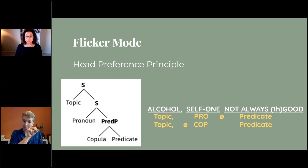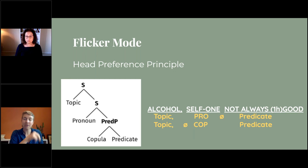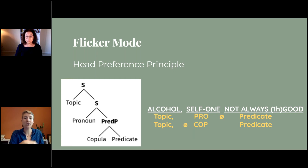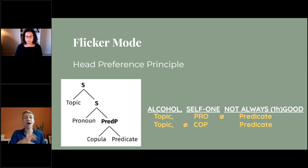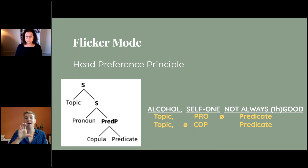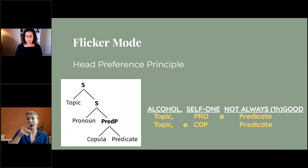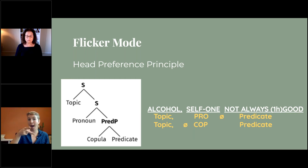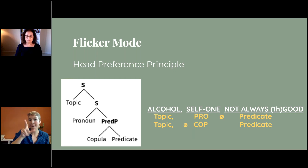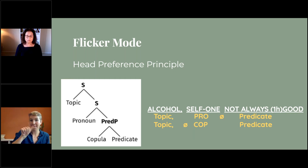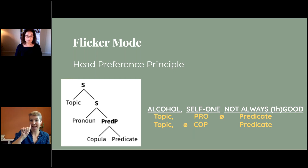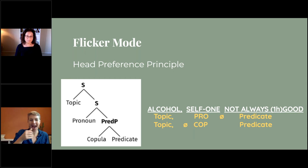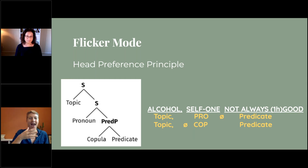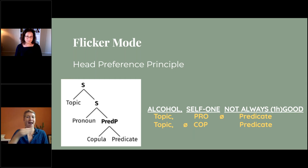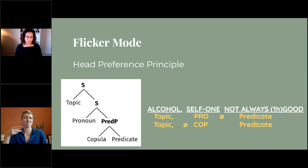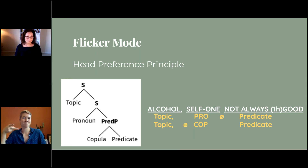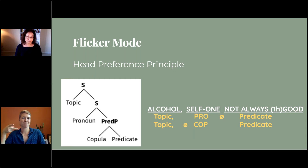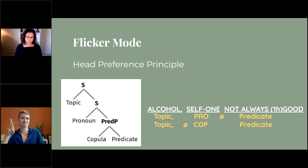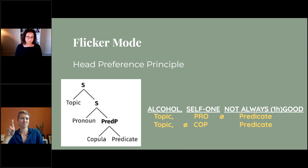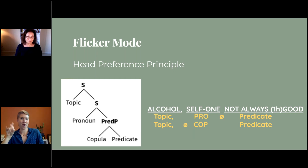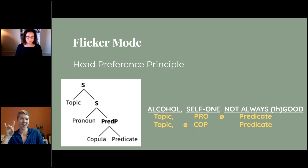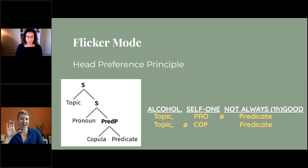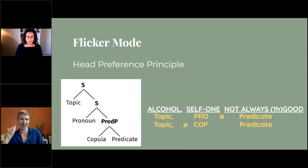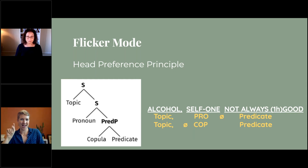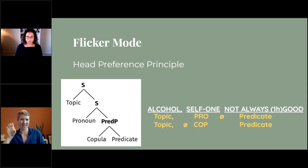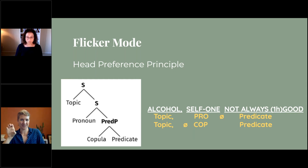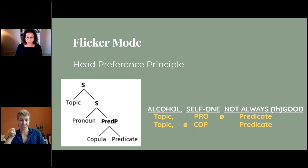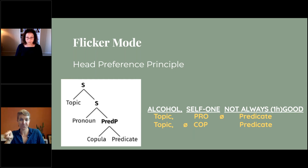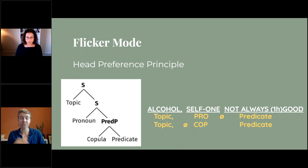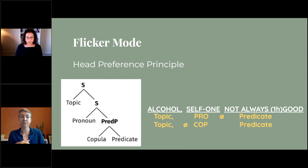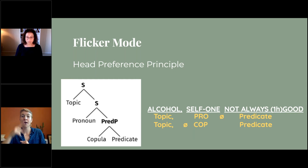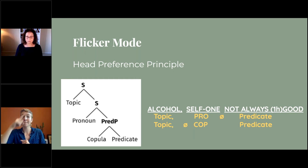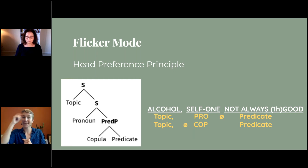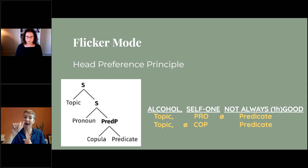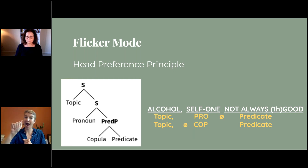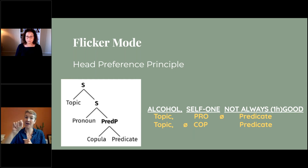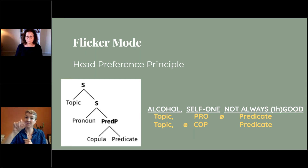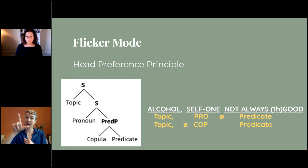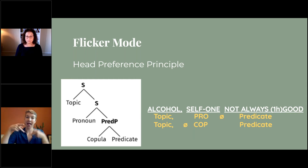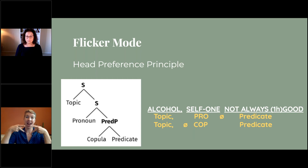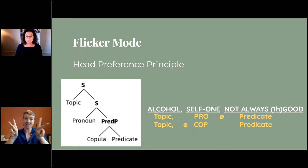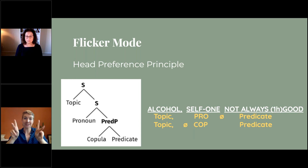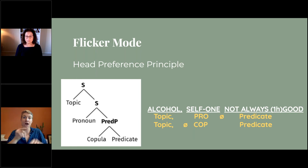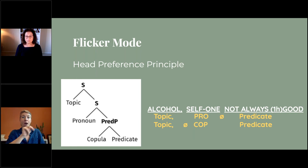And that can have a pronoun, a copula, and a predicate.